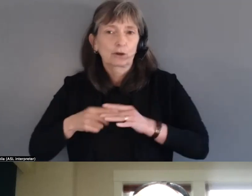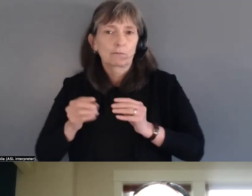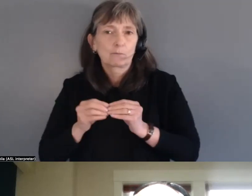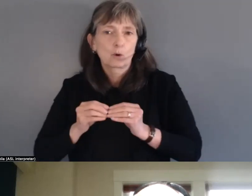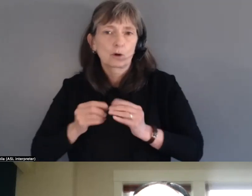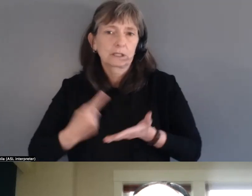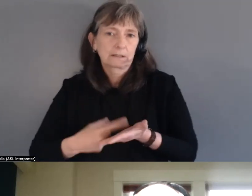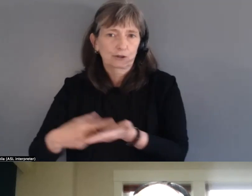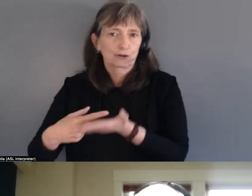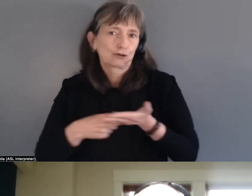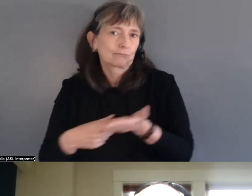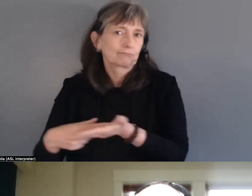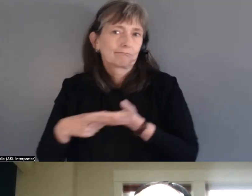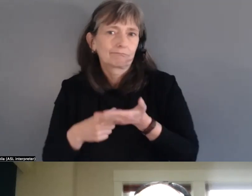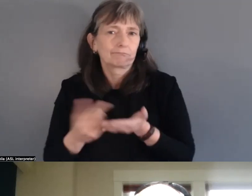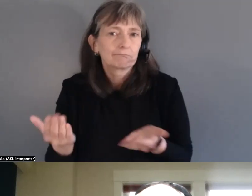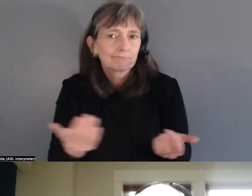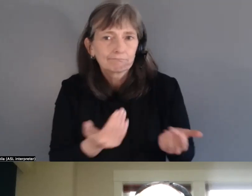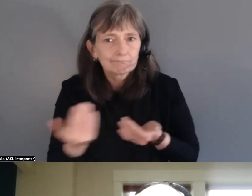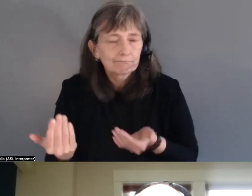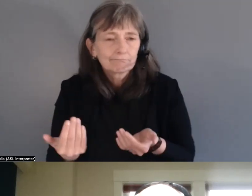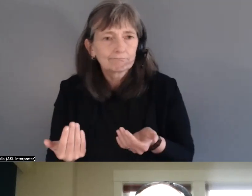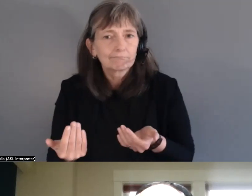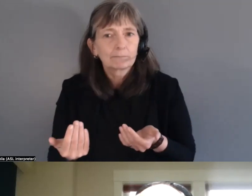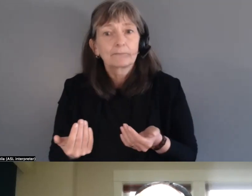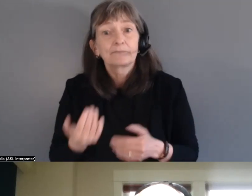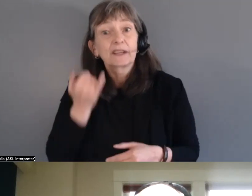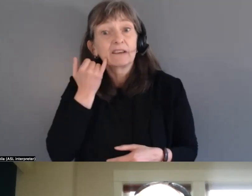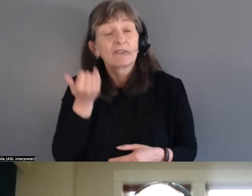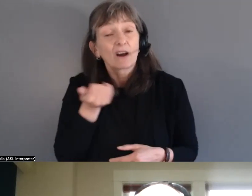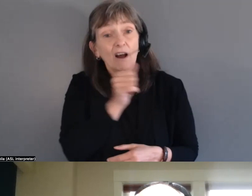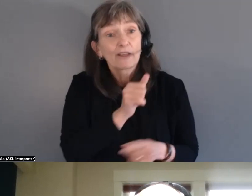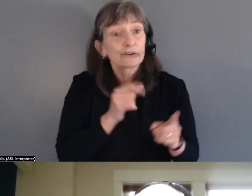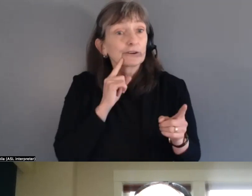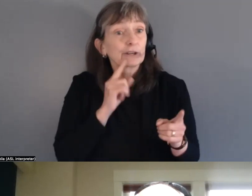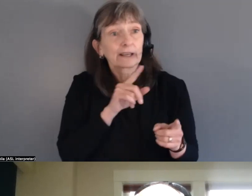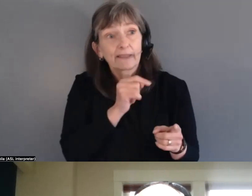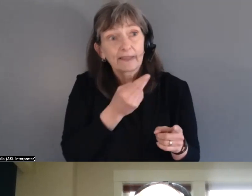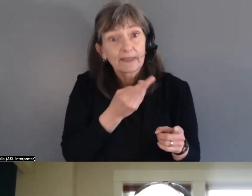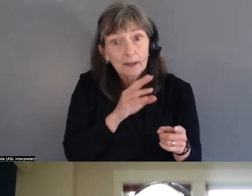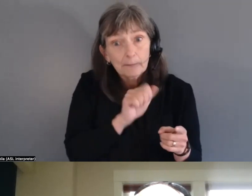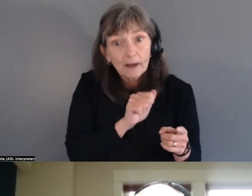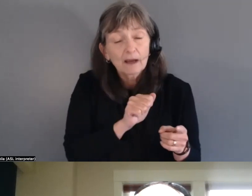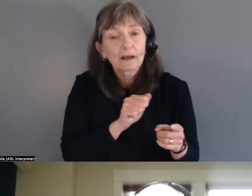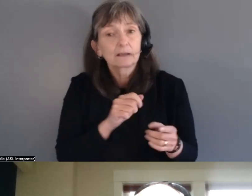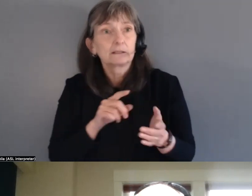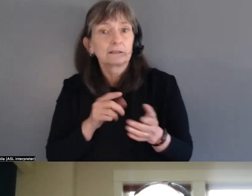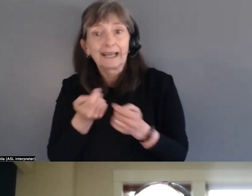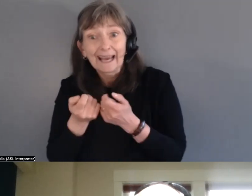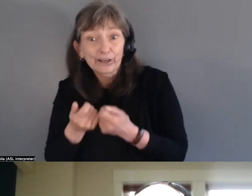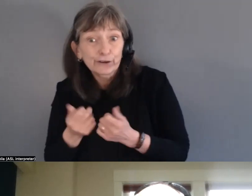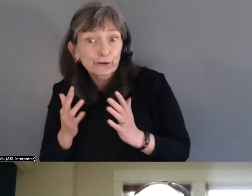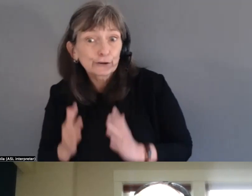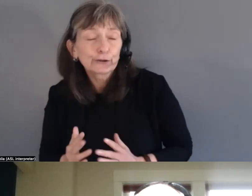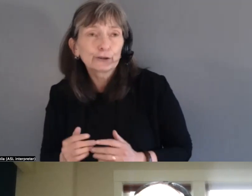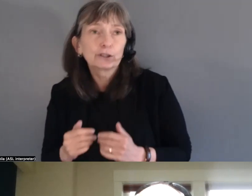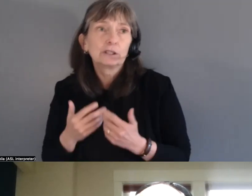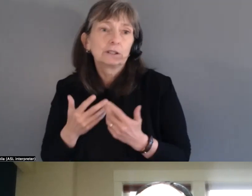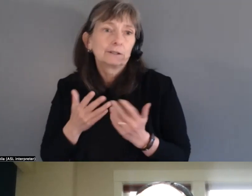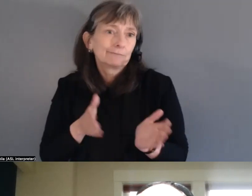there are other people in the industry, you know, Thema and Editor, and I'm sure Tom will be able to